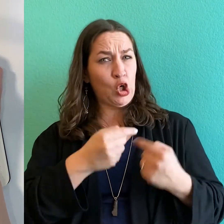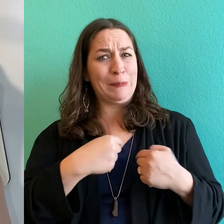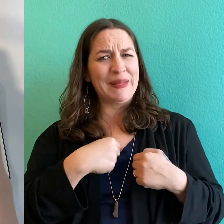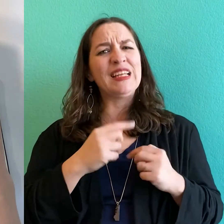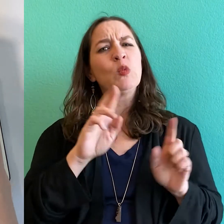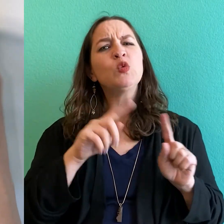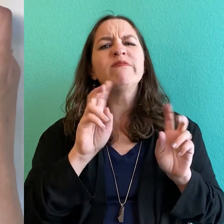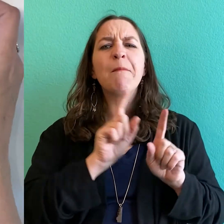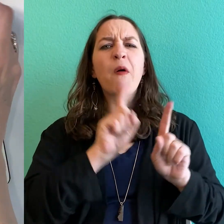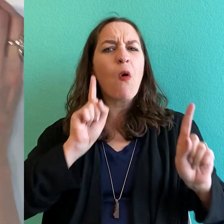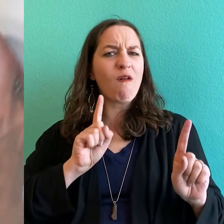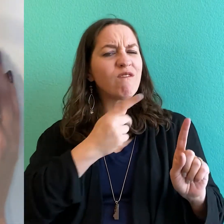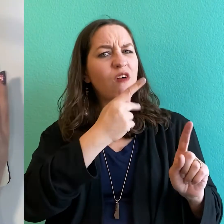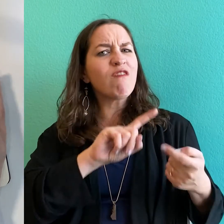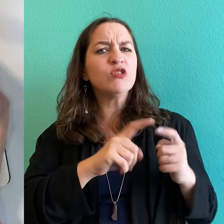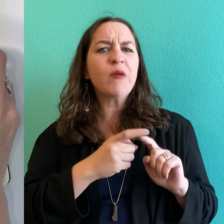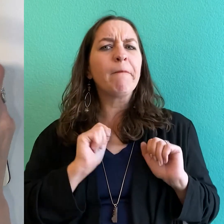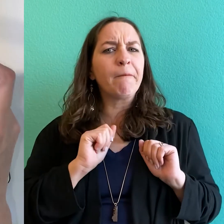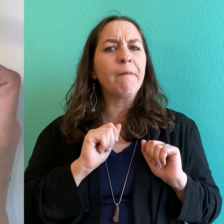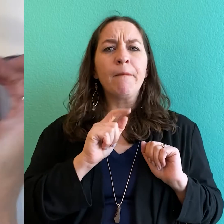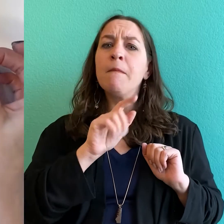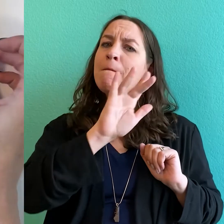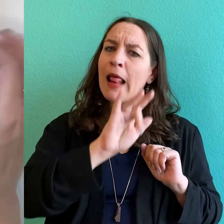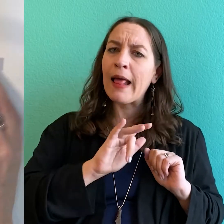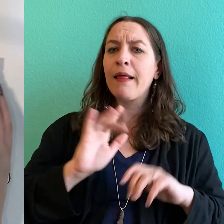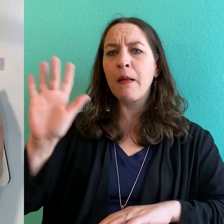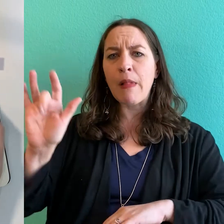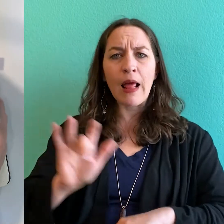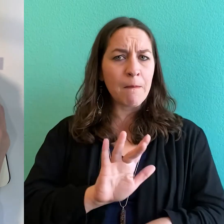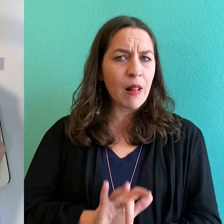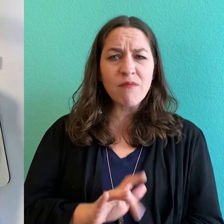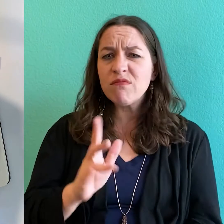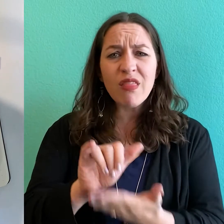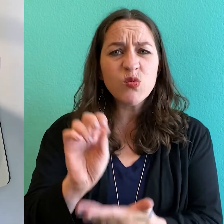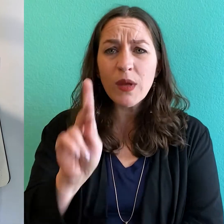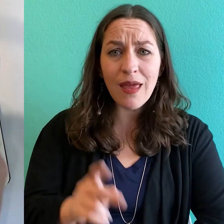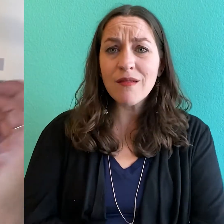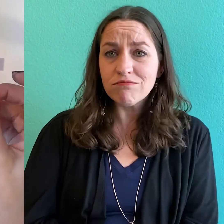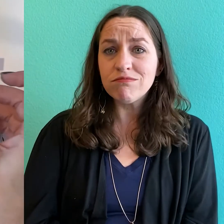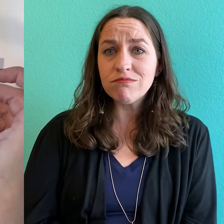me. I think that I need to back off our friendship anymore. It's OK for you to have blank spots in your circle.